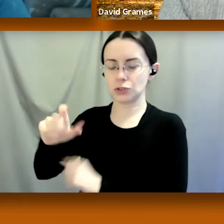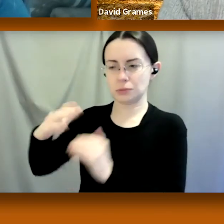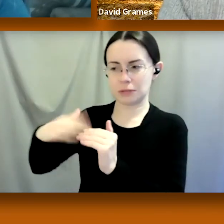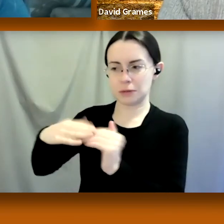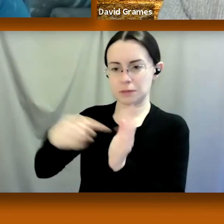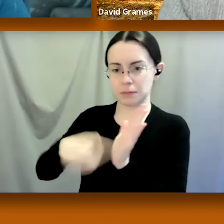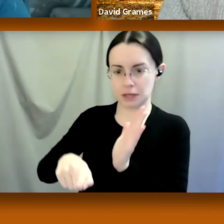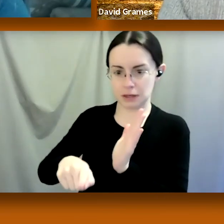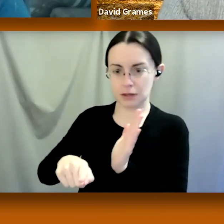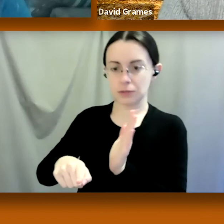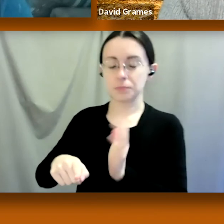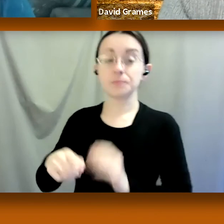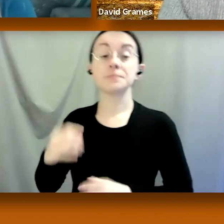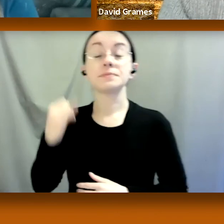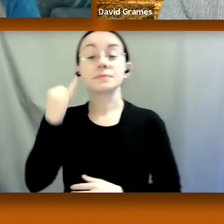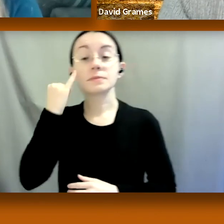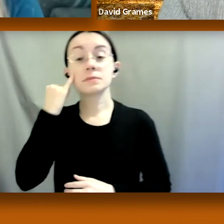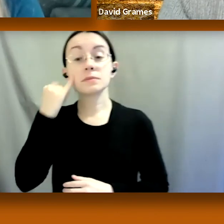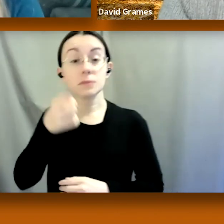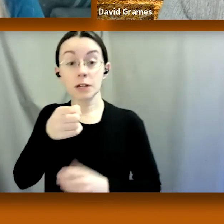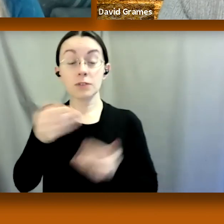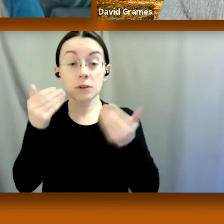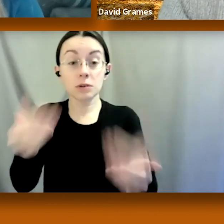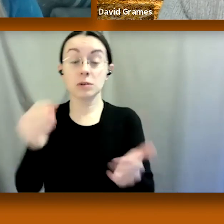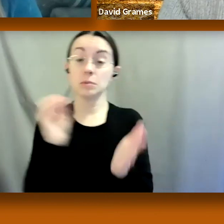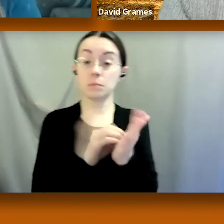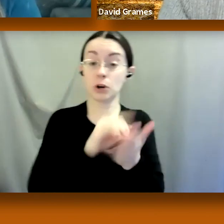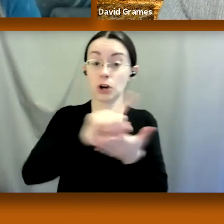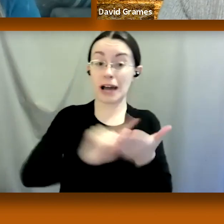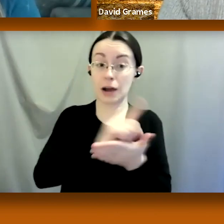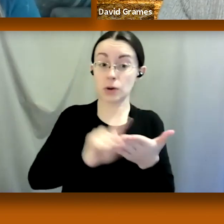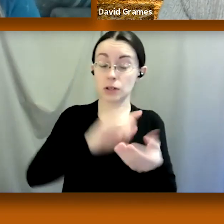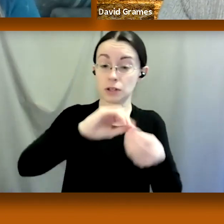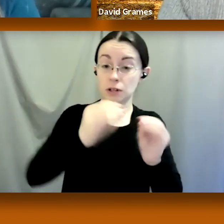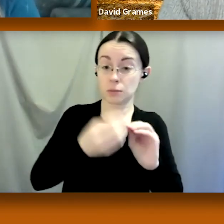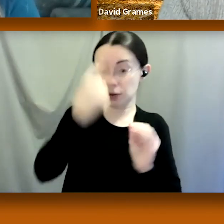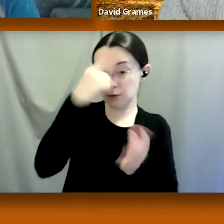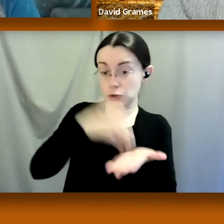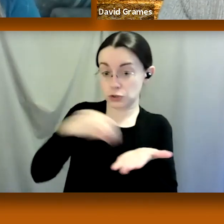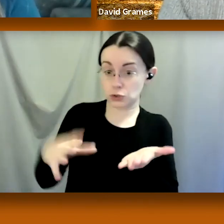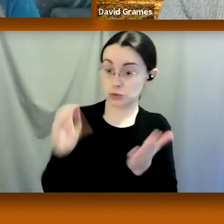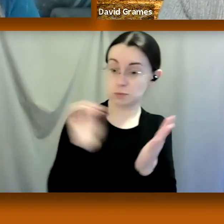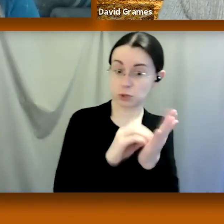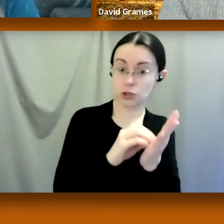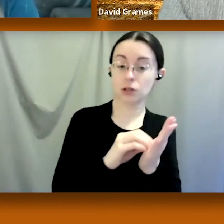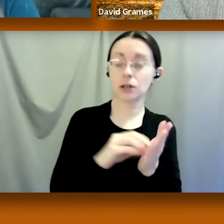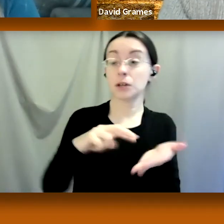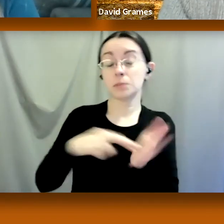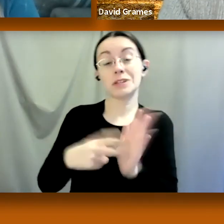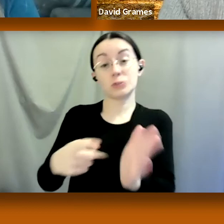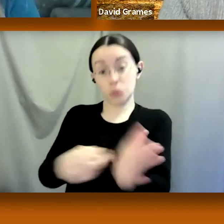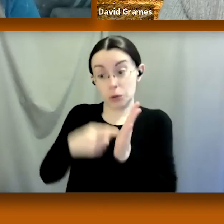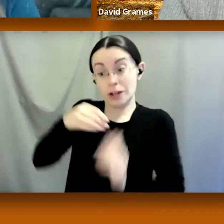into your budget for a student, that doesn't mean you have to pay them that much. So, if you put $15 but then you realize